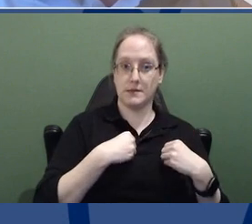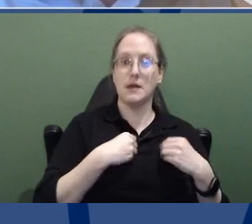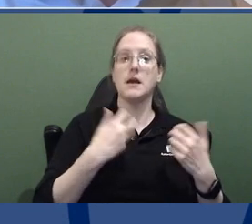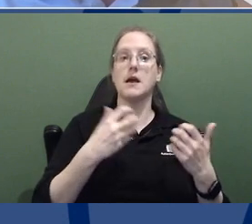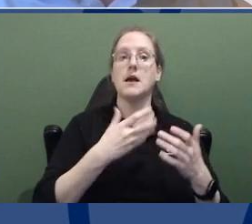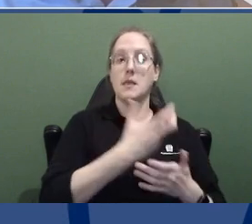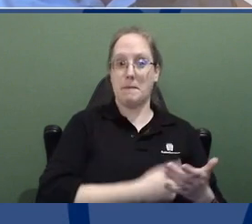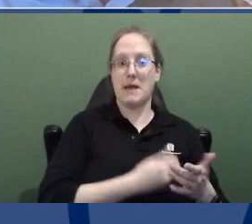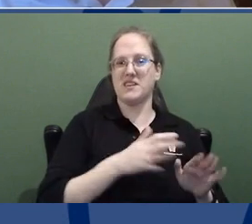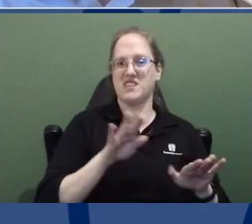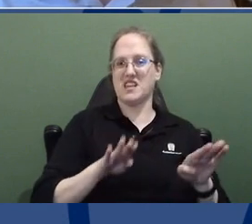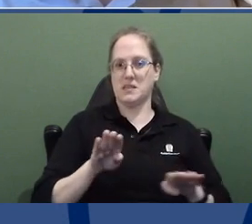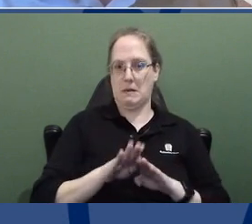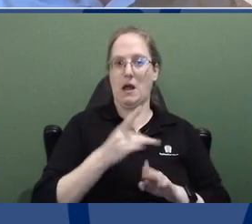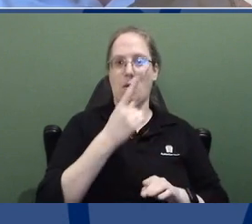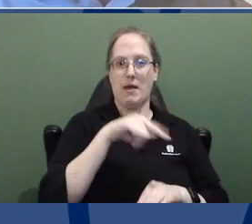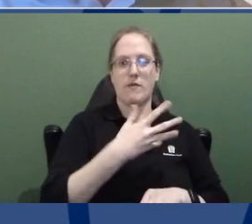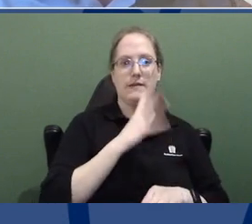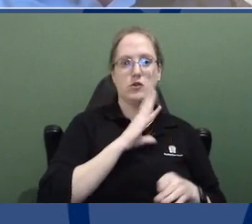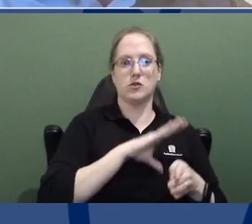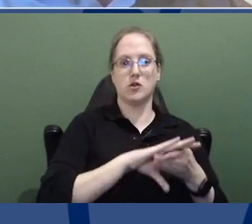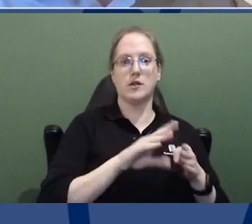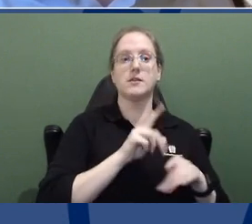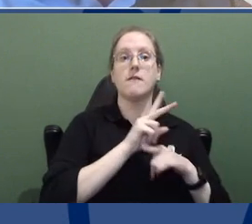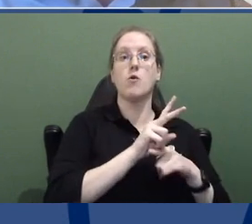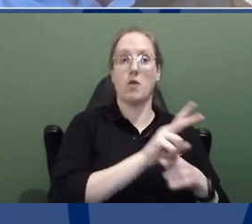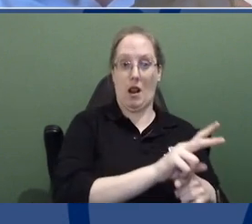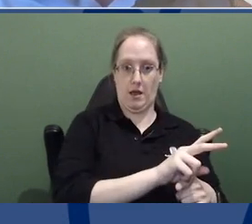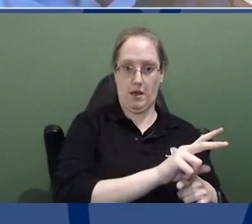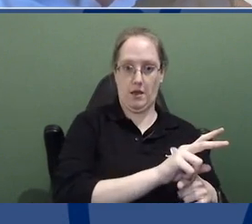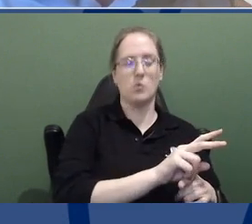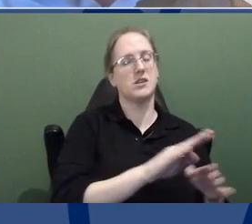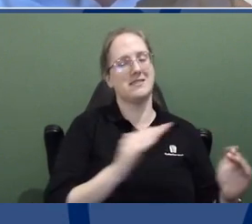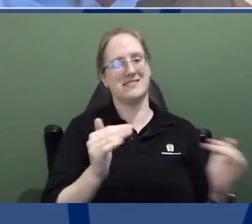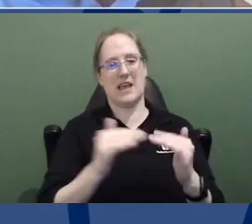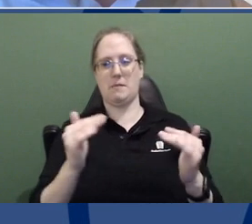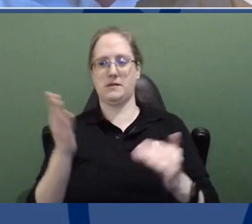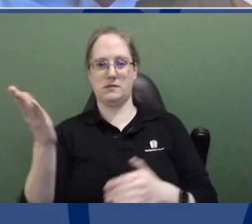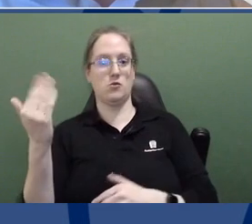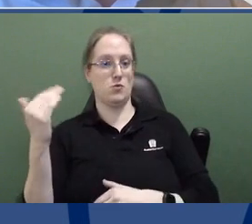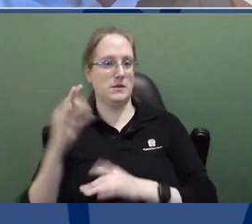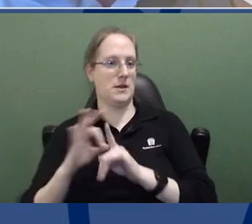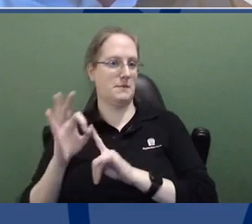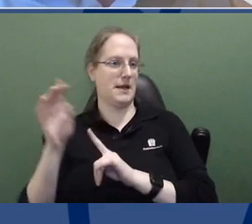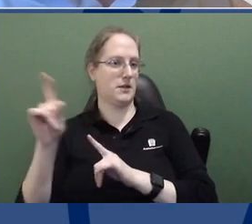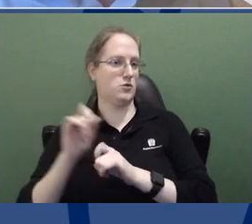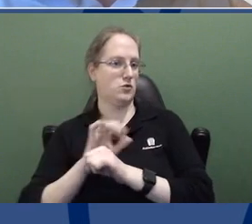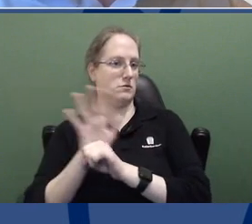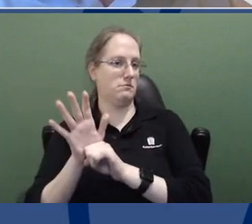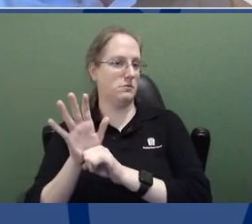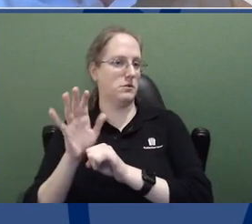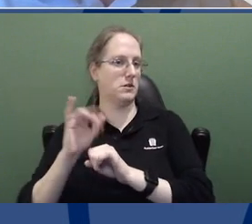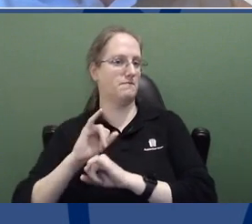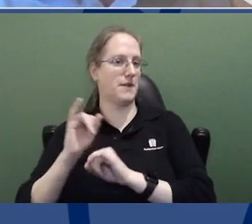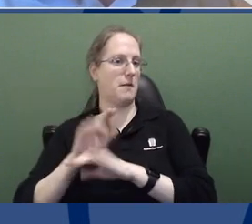package, equivalent to the most recent update to the COVID‑19 disaster payments of $750